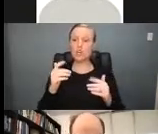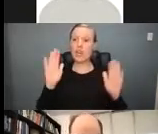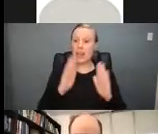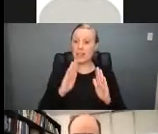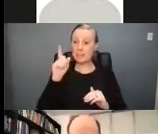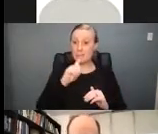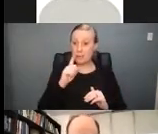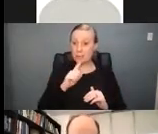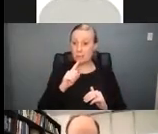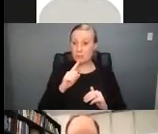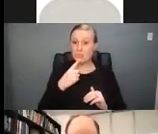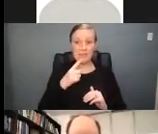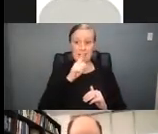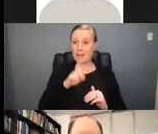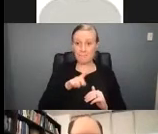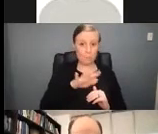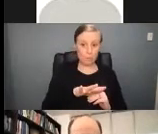We'll go into that in a little bit more detail.